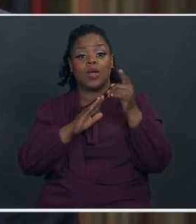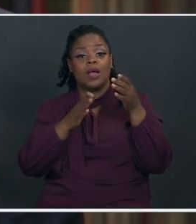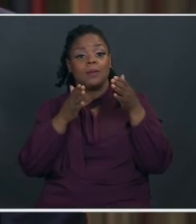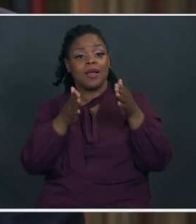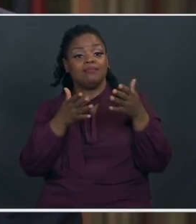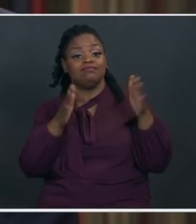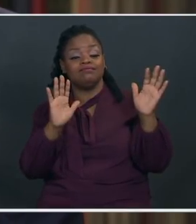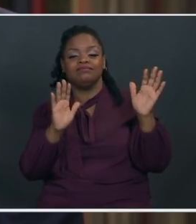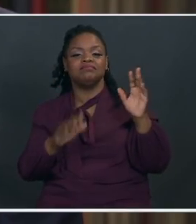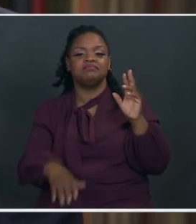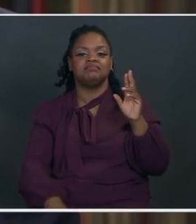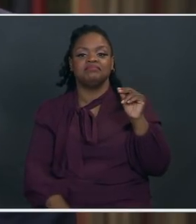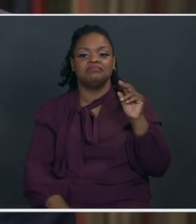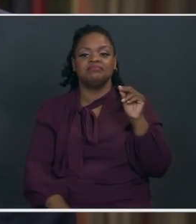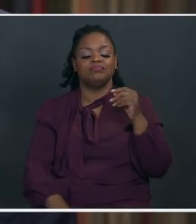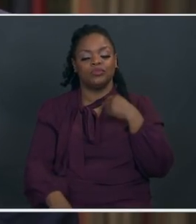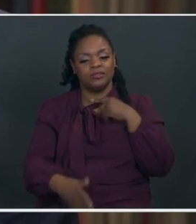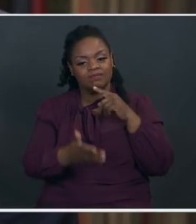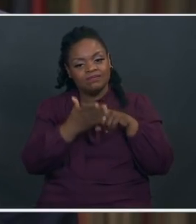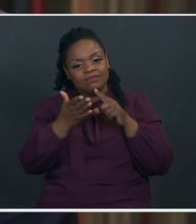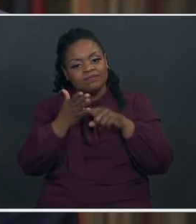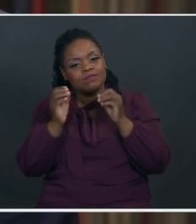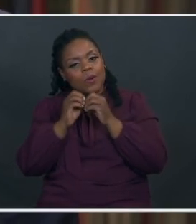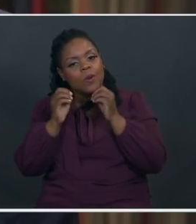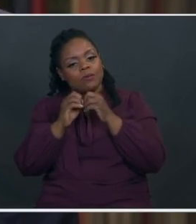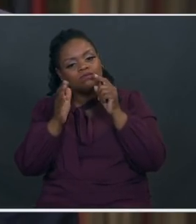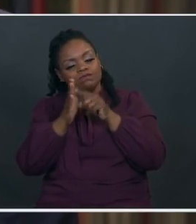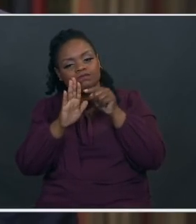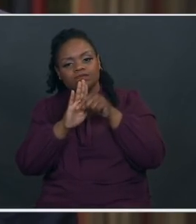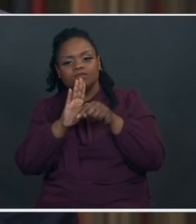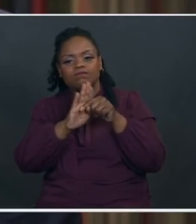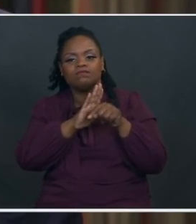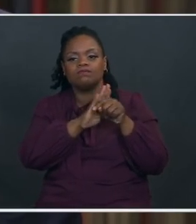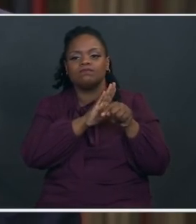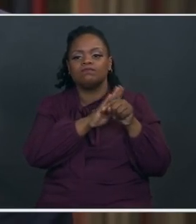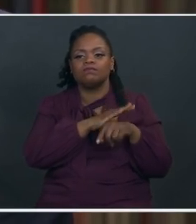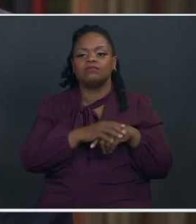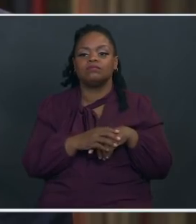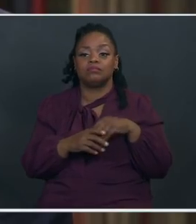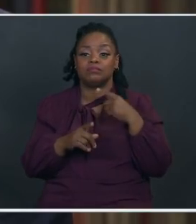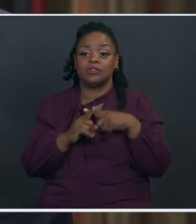Obviously, there are other vaccine manufacturers that are submitting emergency response applications.